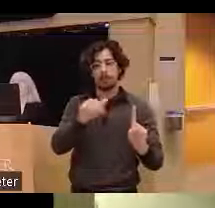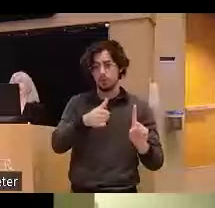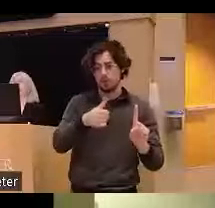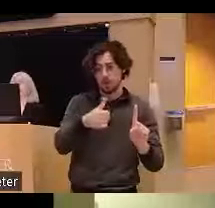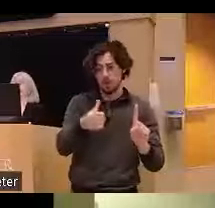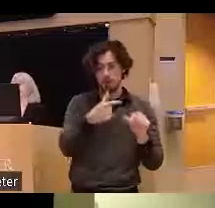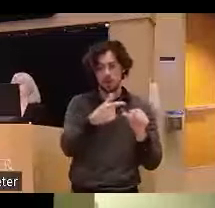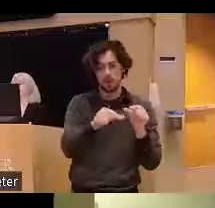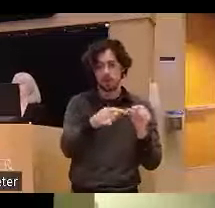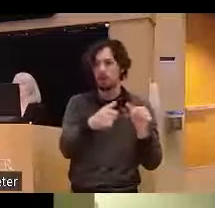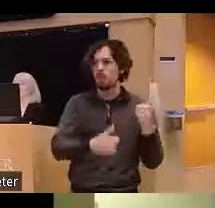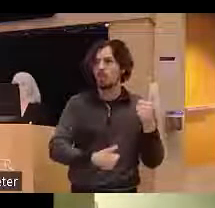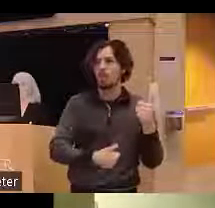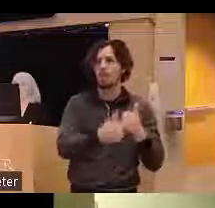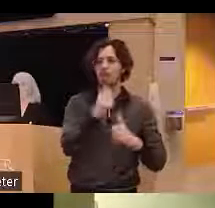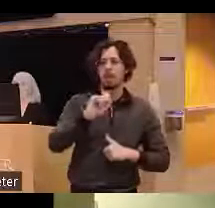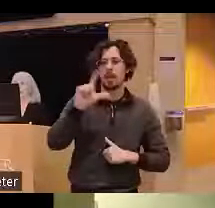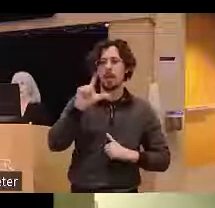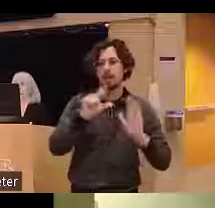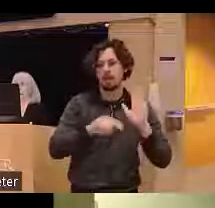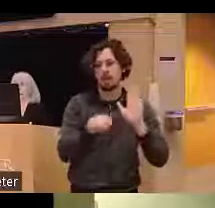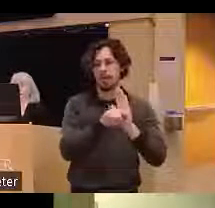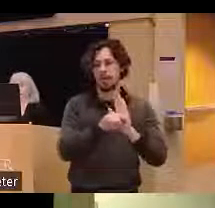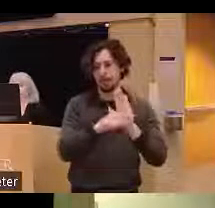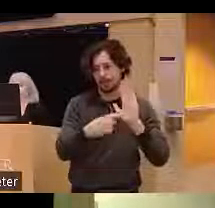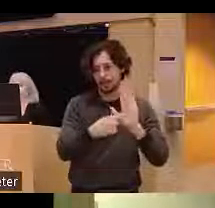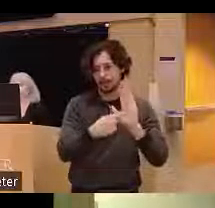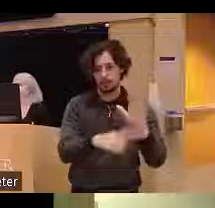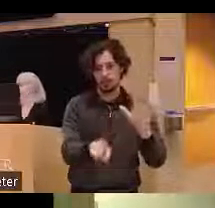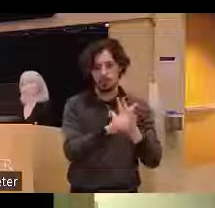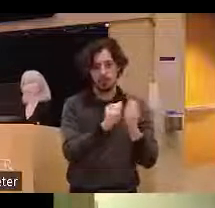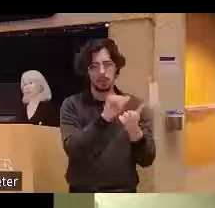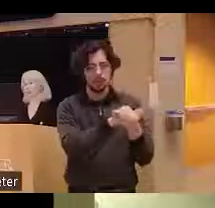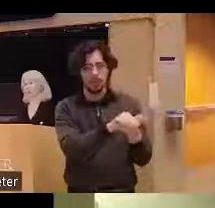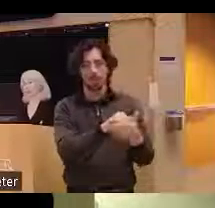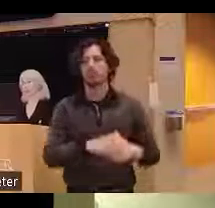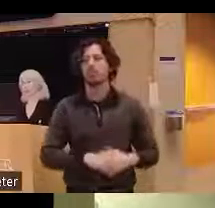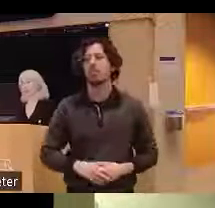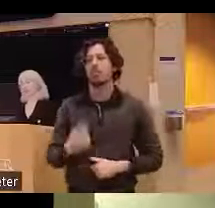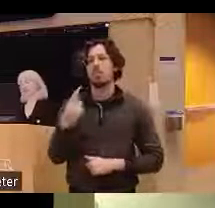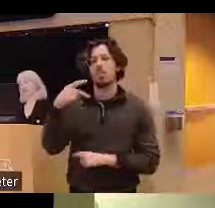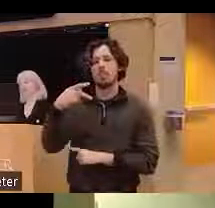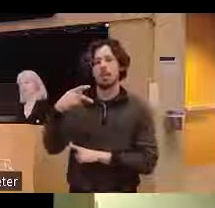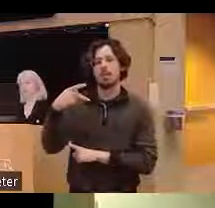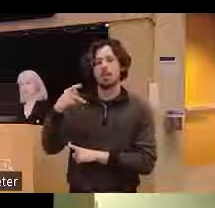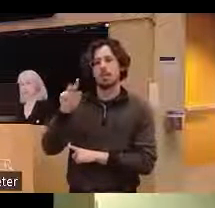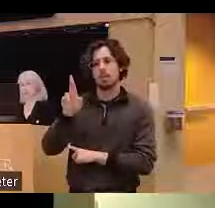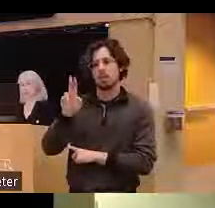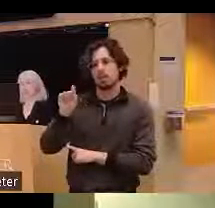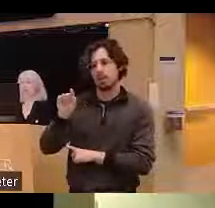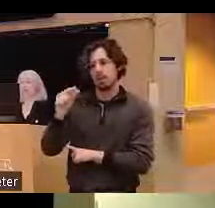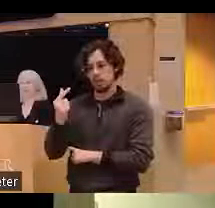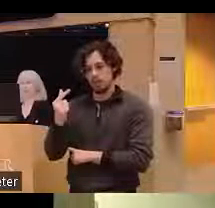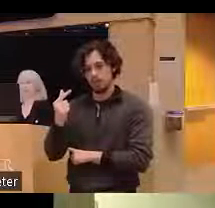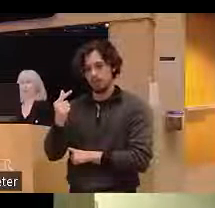highest amount of negative symptoms um the one ptprg which a phospatase of tyrosine receptor